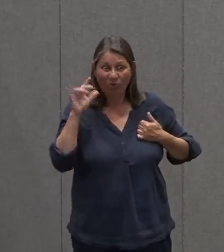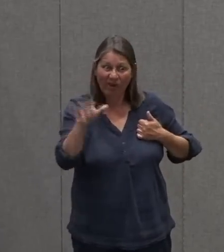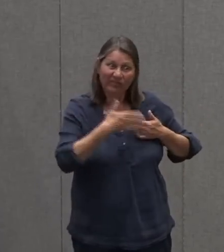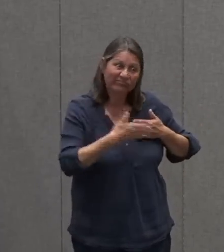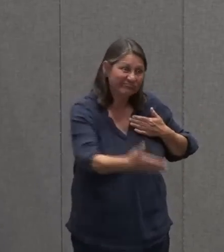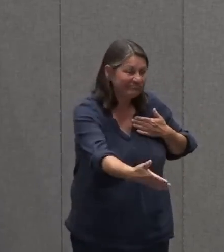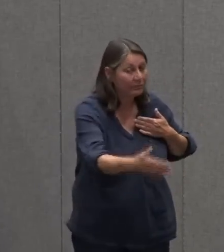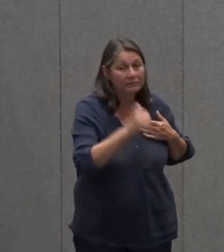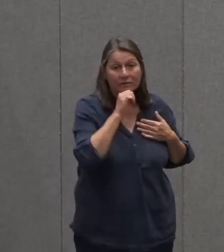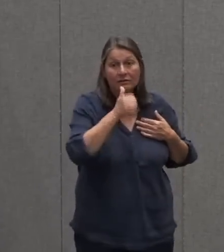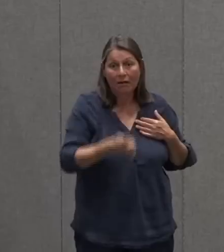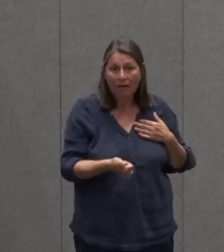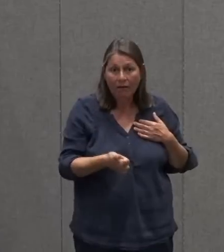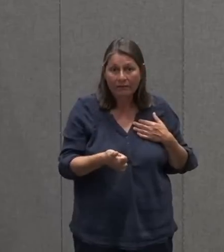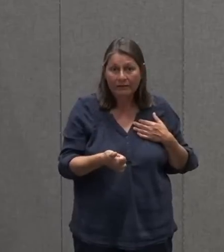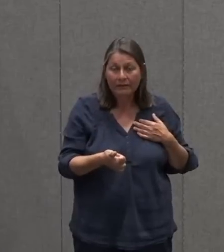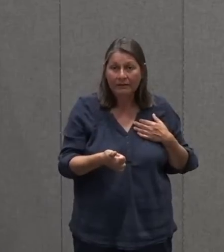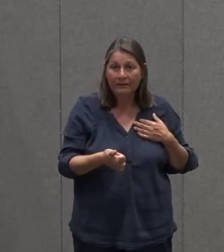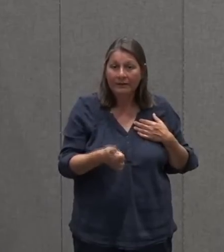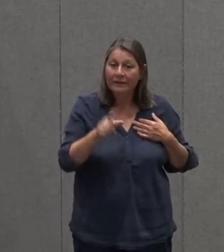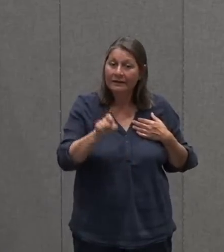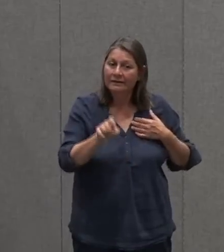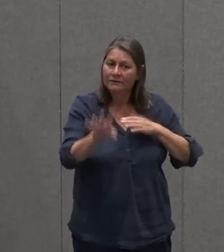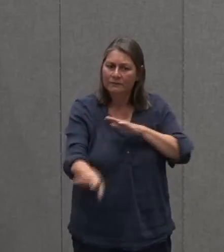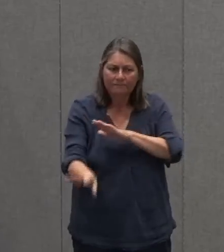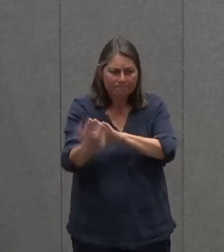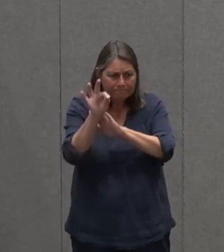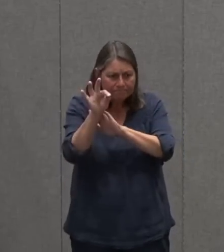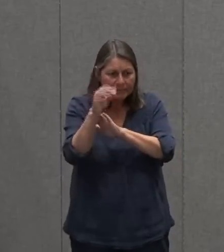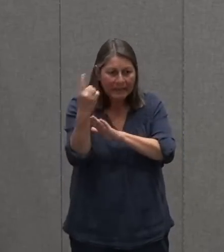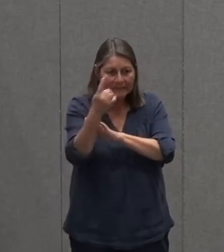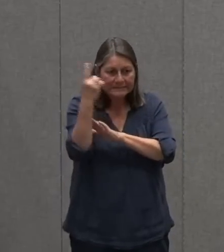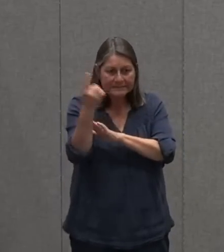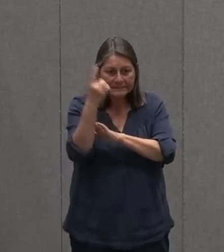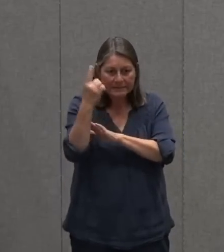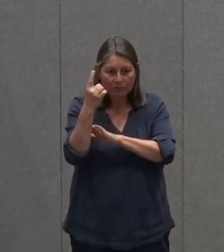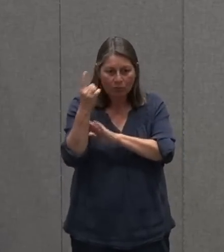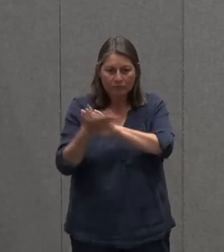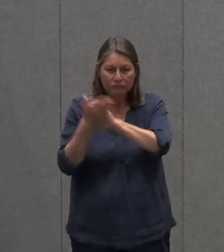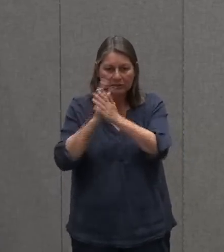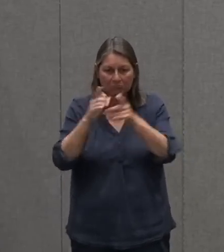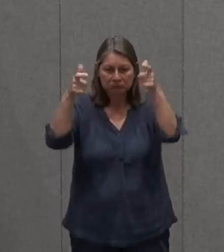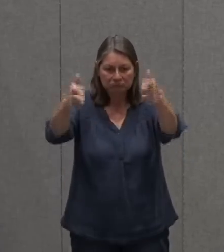and he needs someone who can come in and take over his kingdom one day,